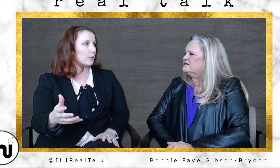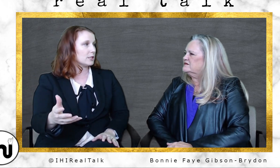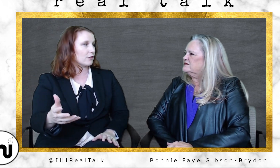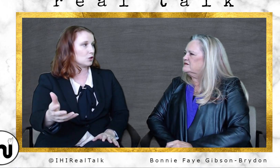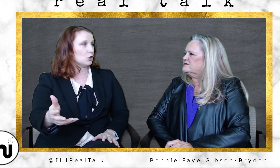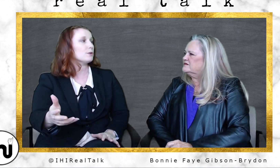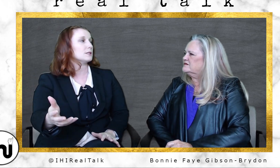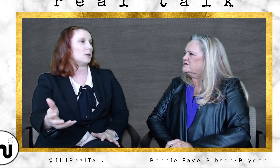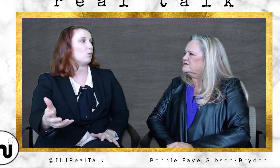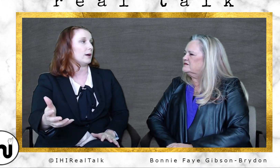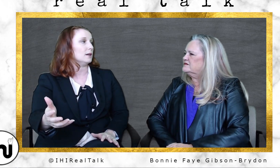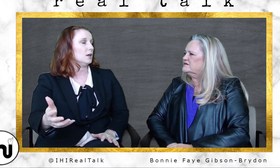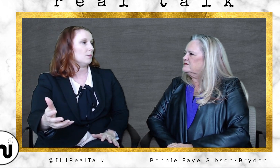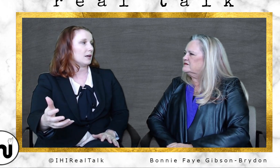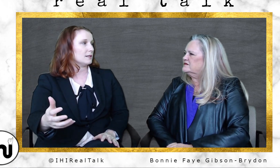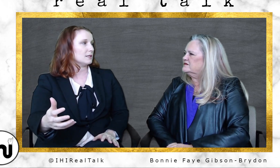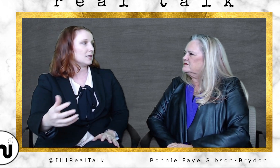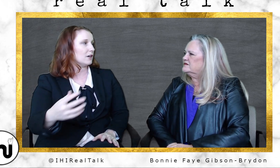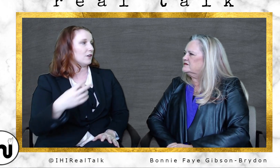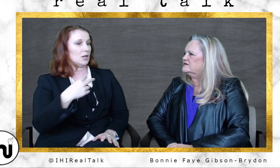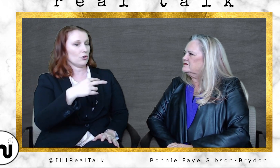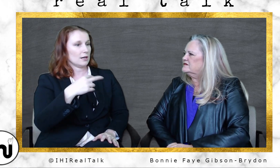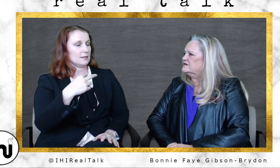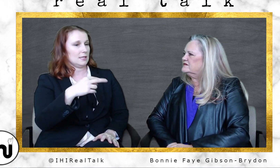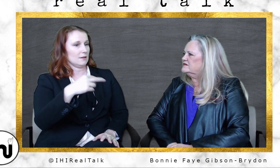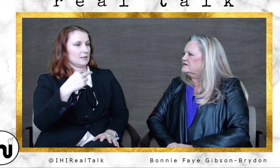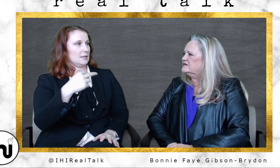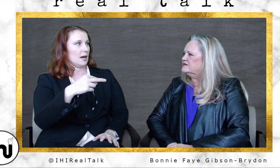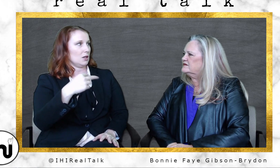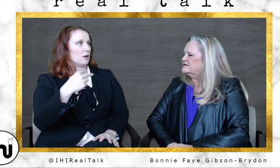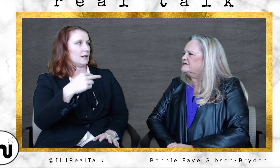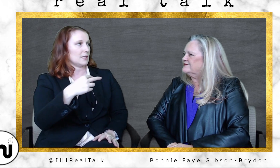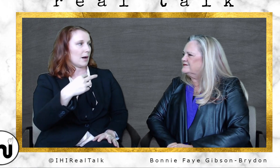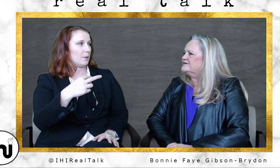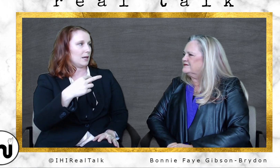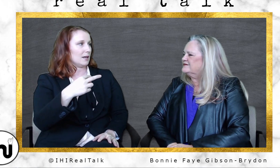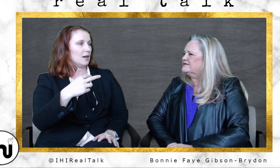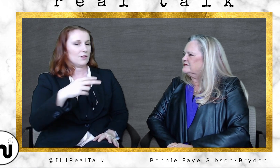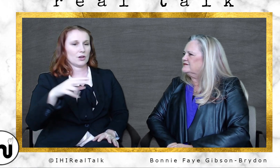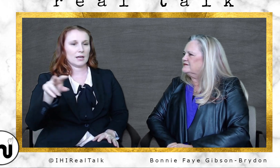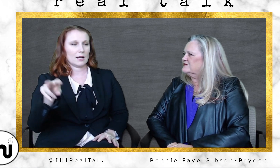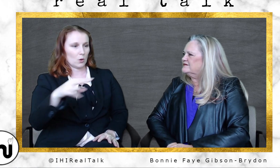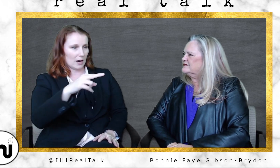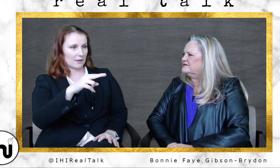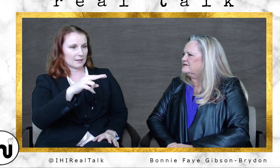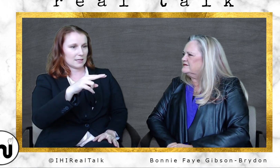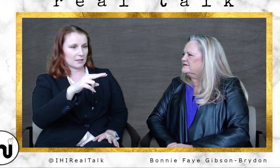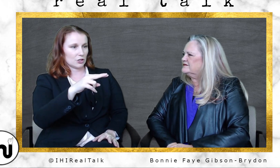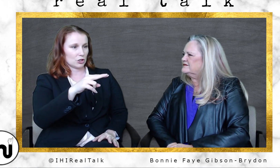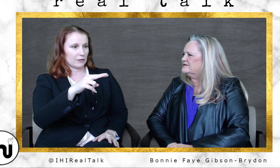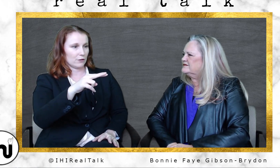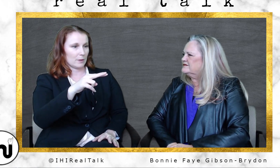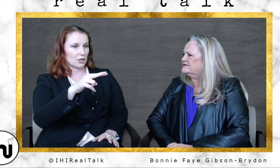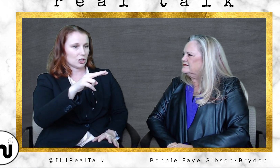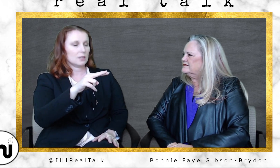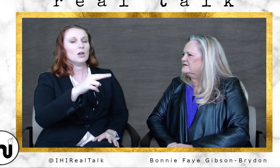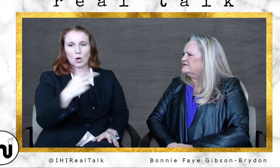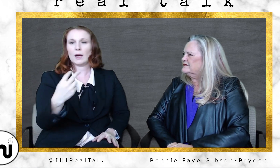a deaf consumer standpoint because instead of hearing, seeing this dialogue that's happening, they're getting, "Okay, that's the additional information, okay."